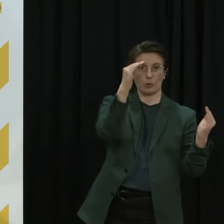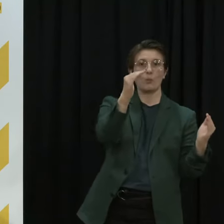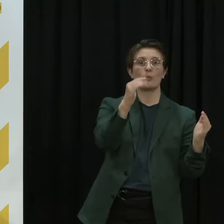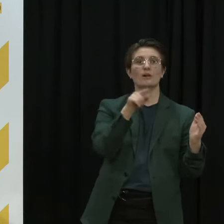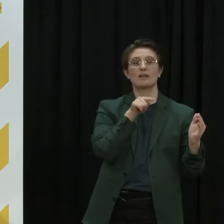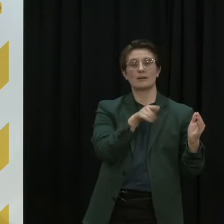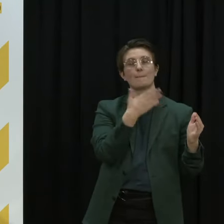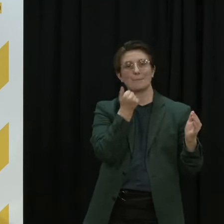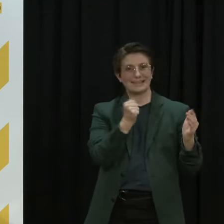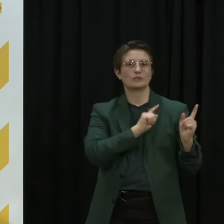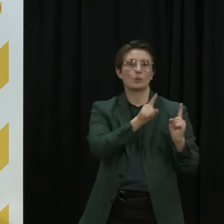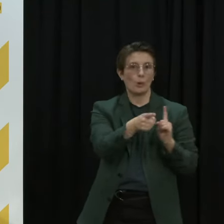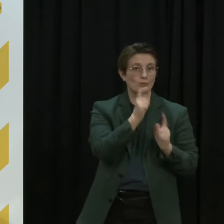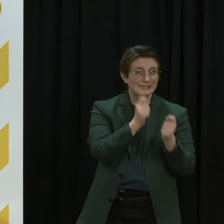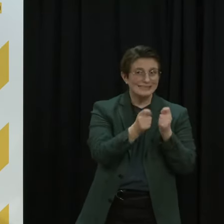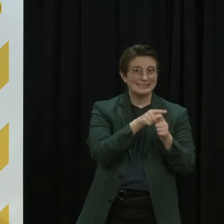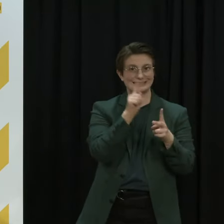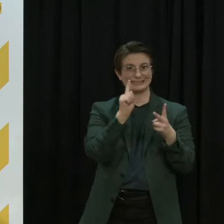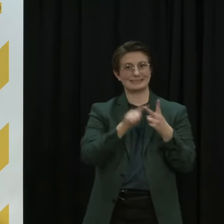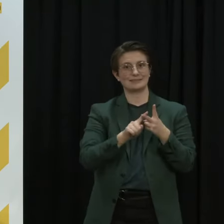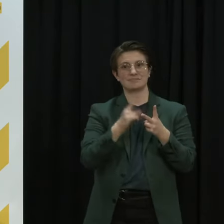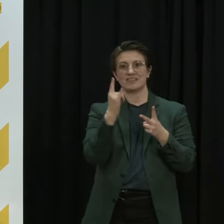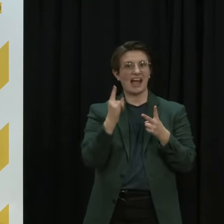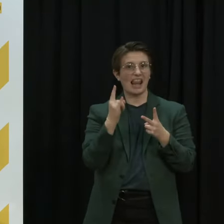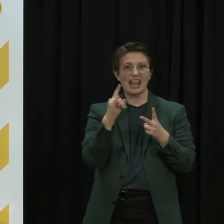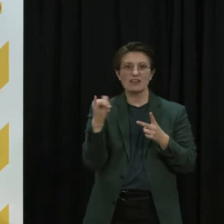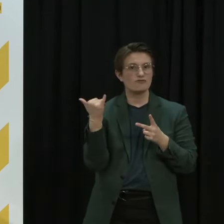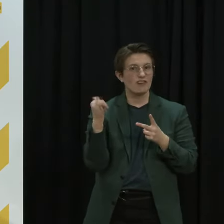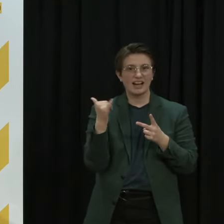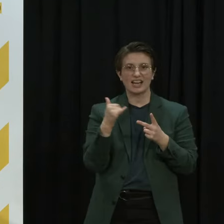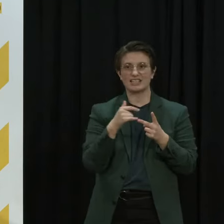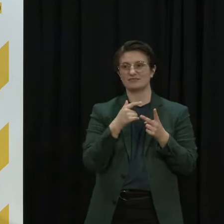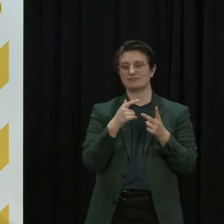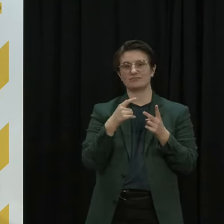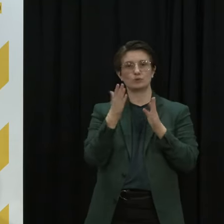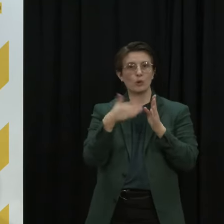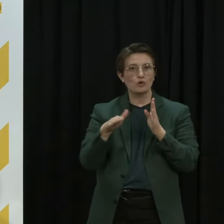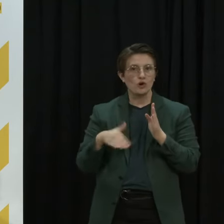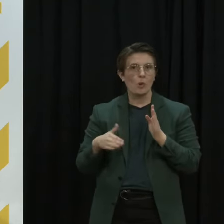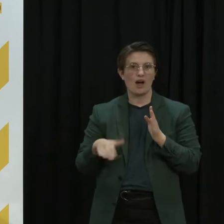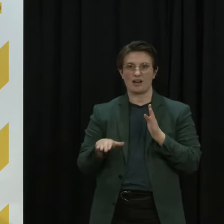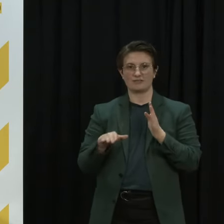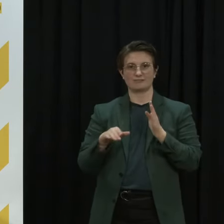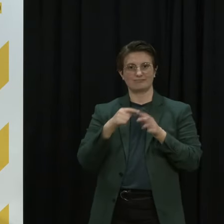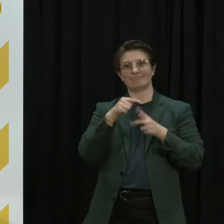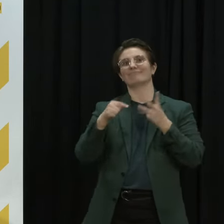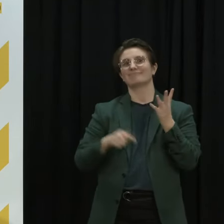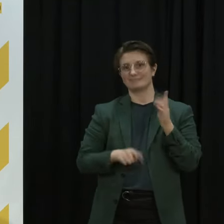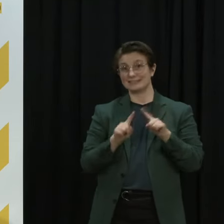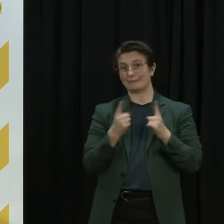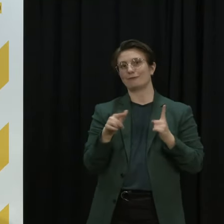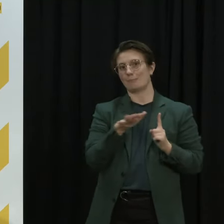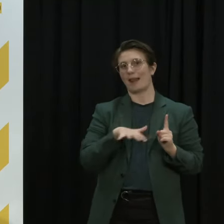though, and to get vaccinated so there will be pop-up testing centres and testing sites